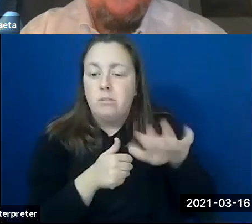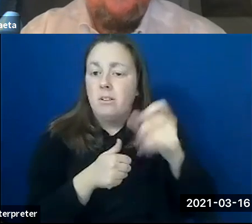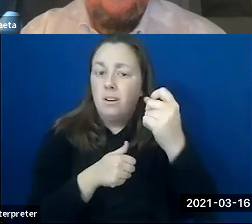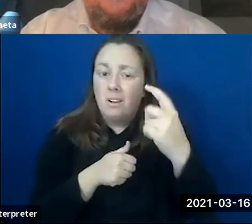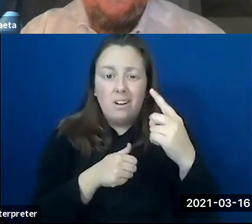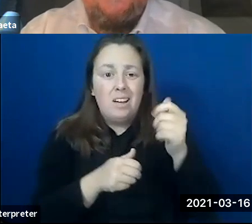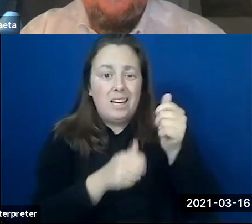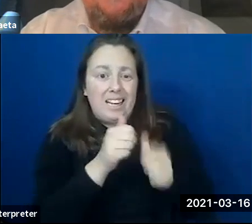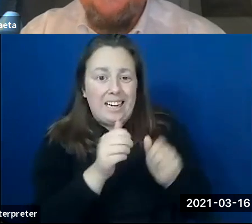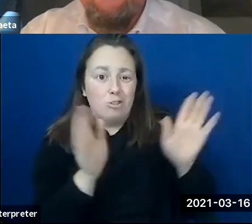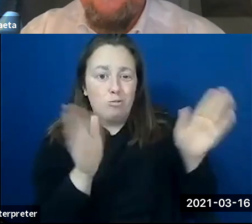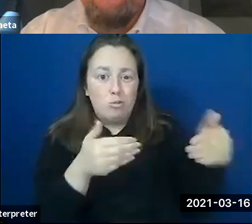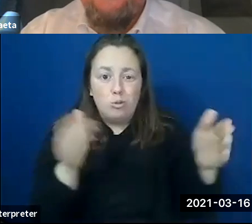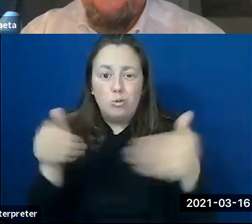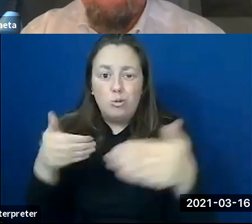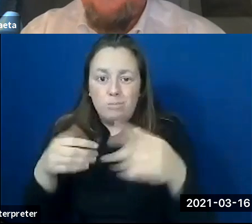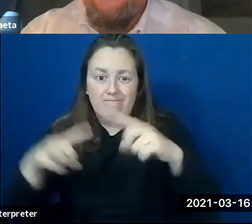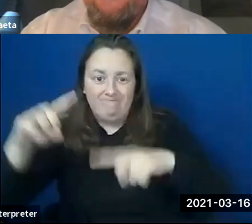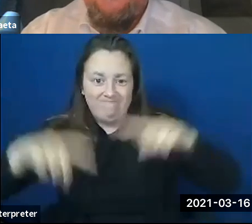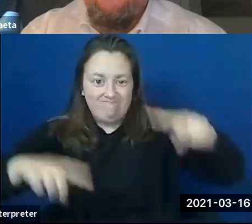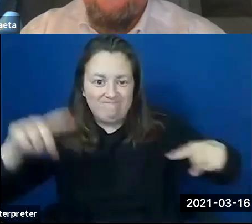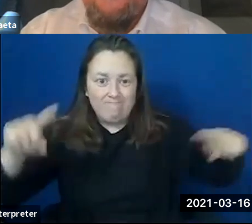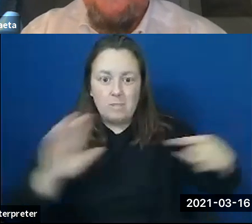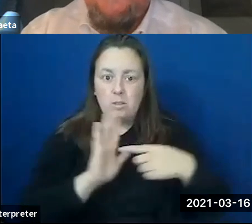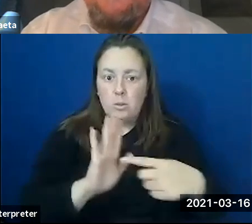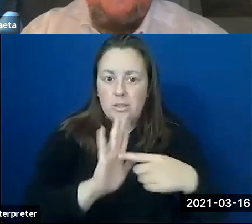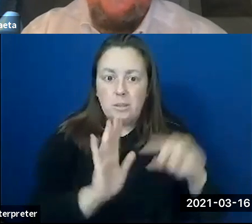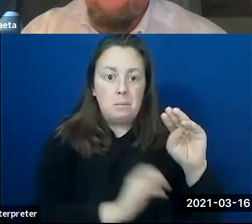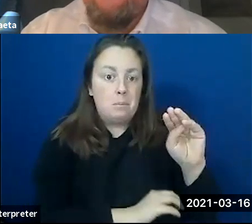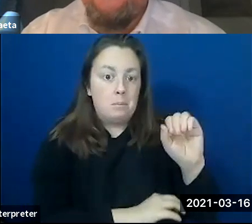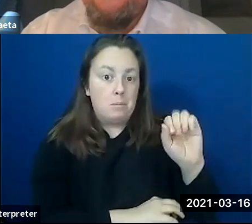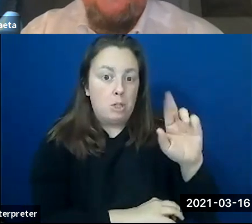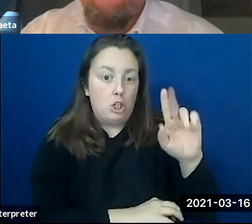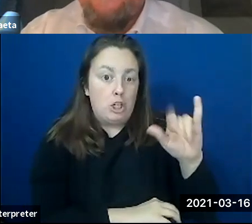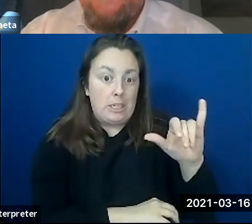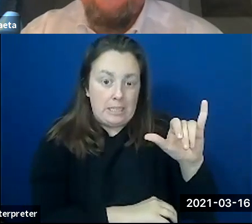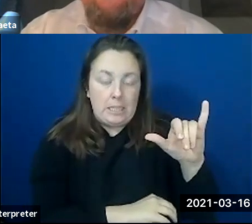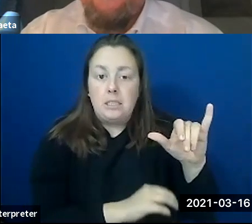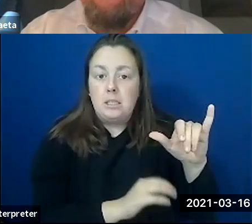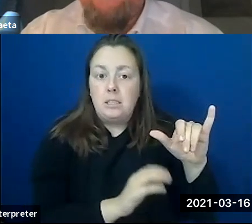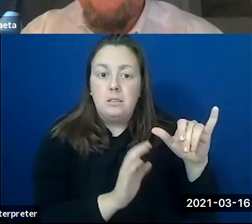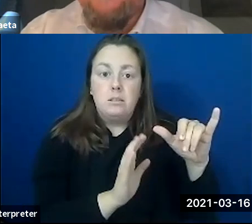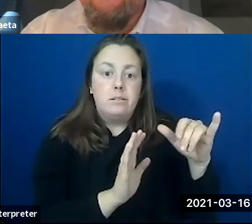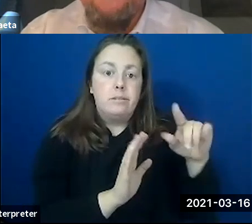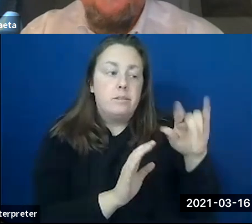Joseph Baeta: So an example, might be Marty at over at Mr gagan over at the yell might have a great five classroom.